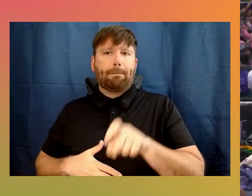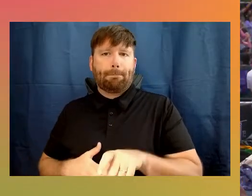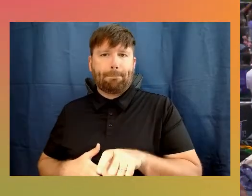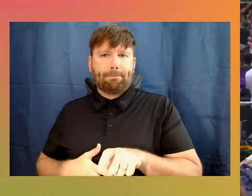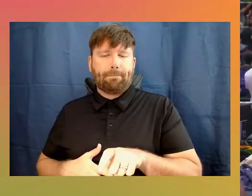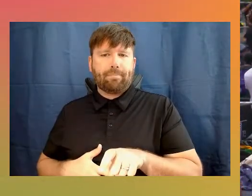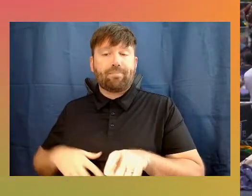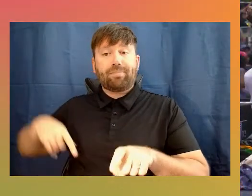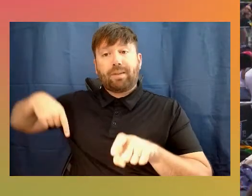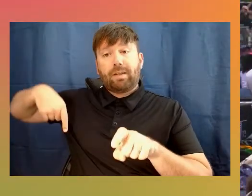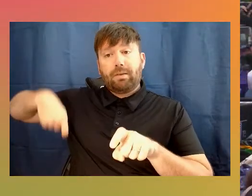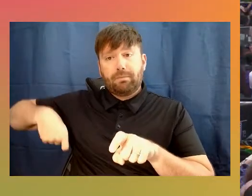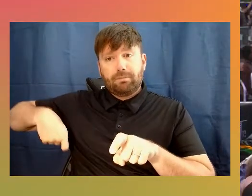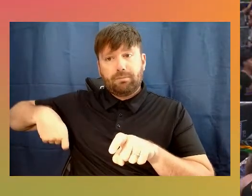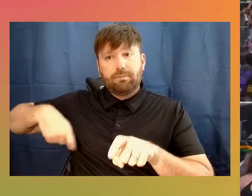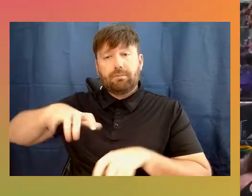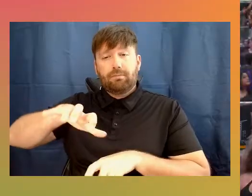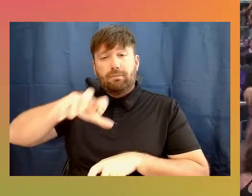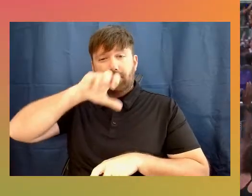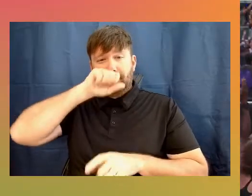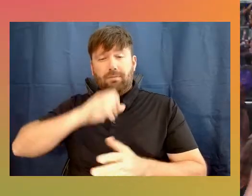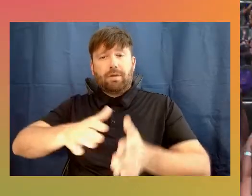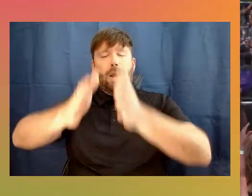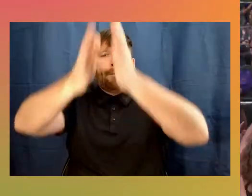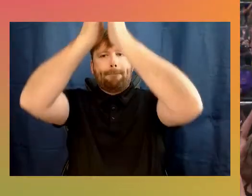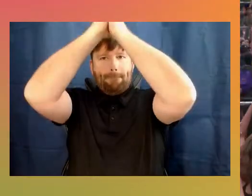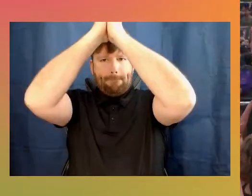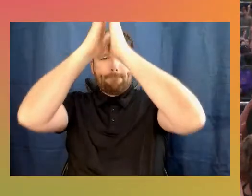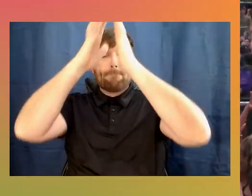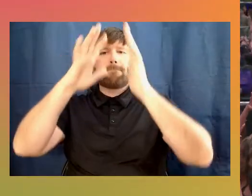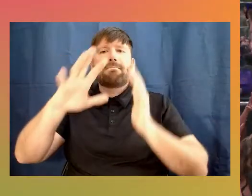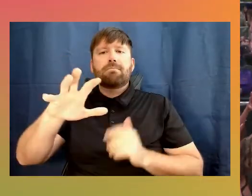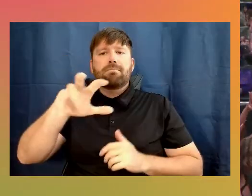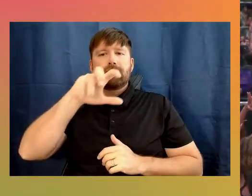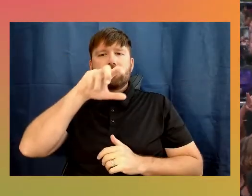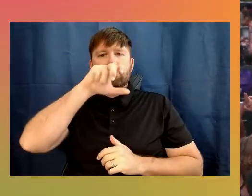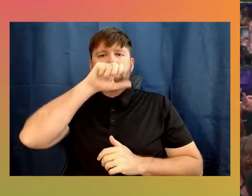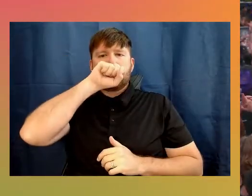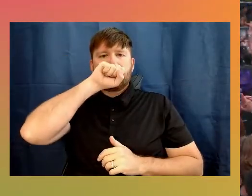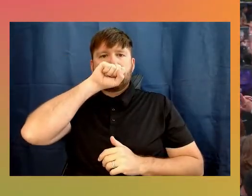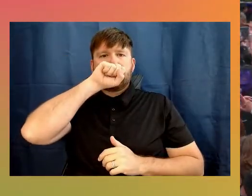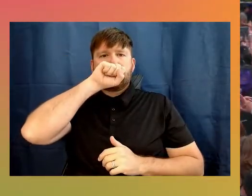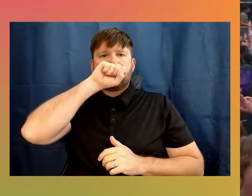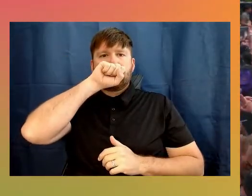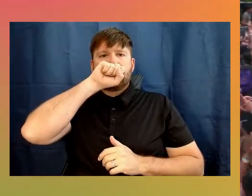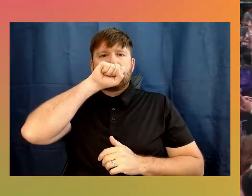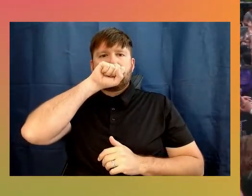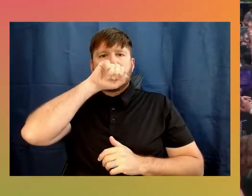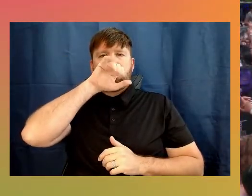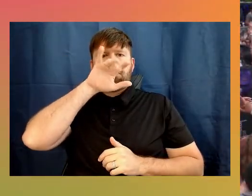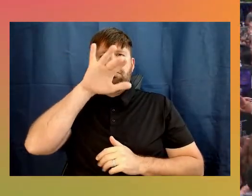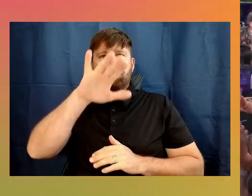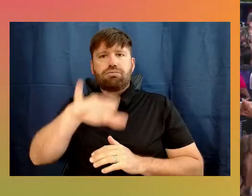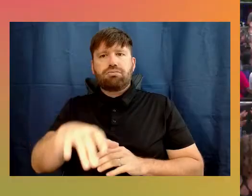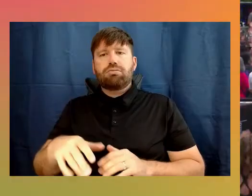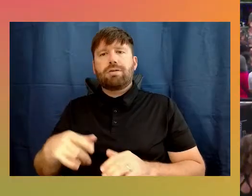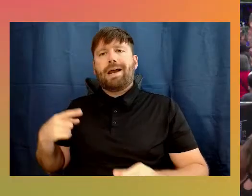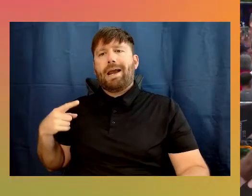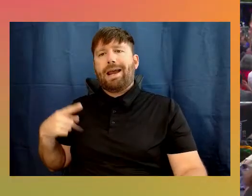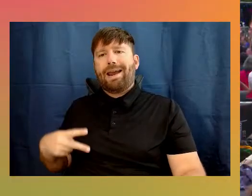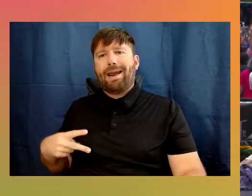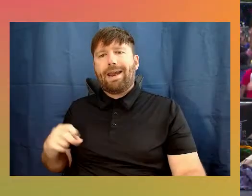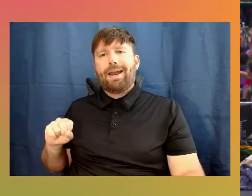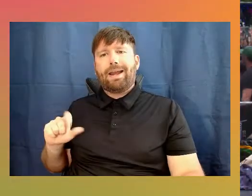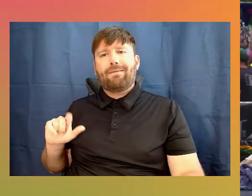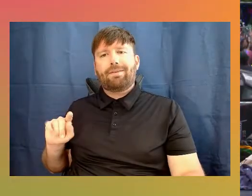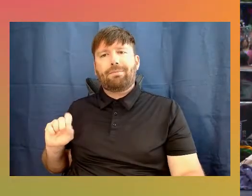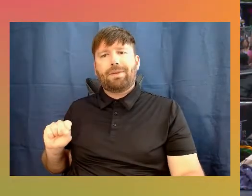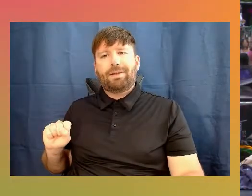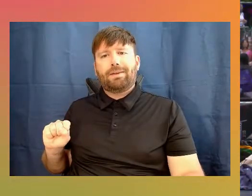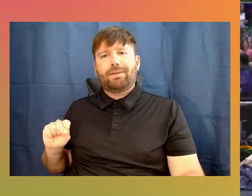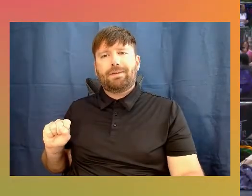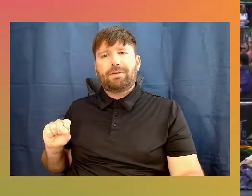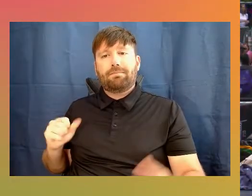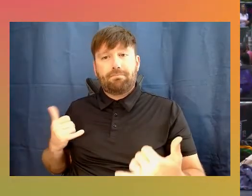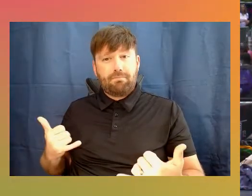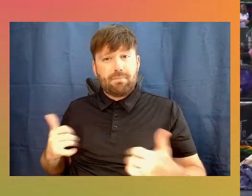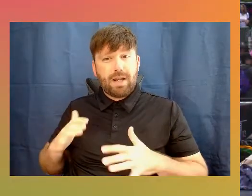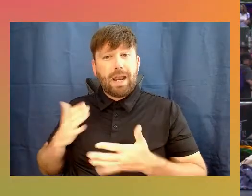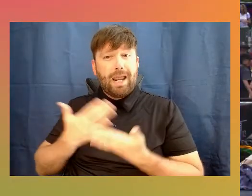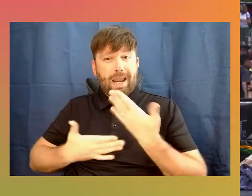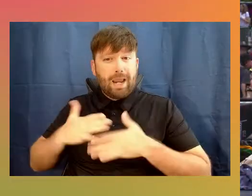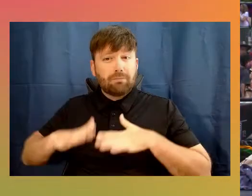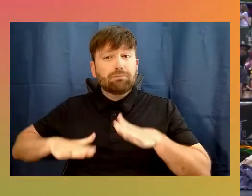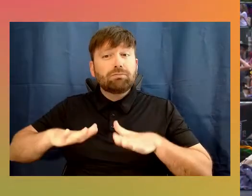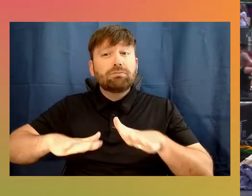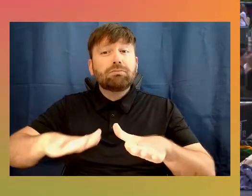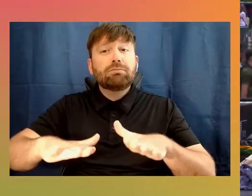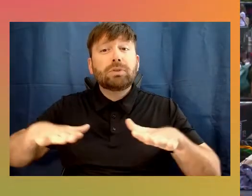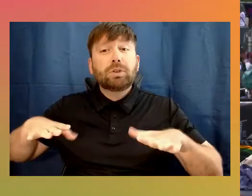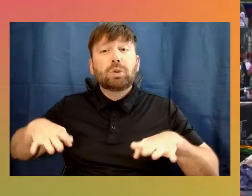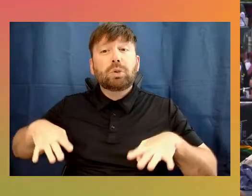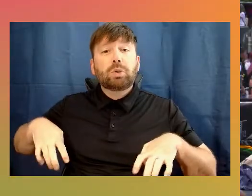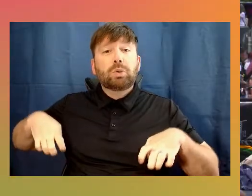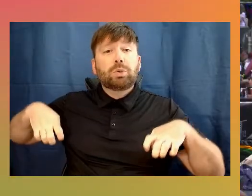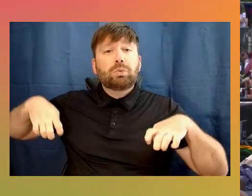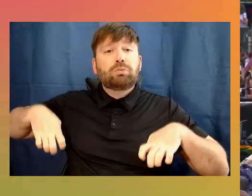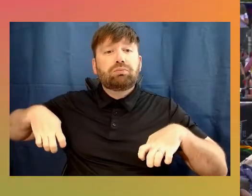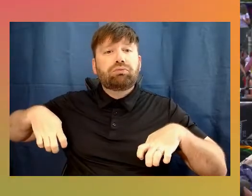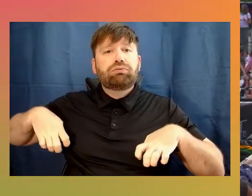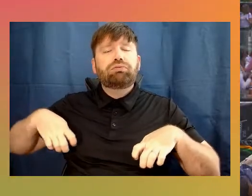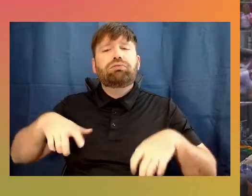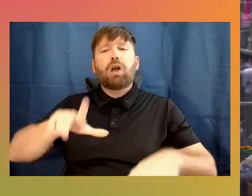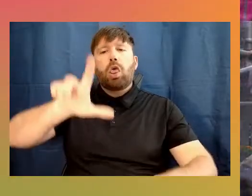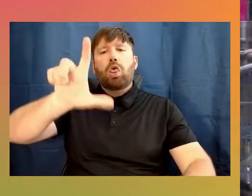STEPS UP, USE YOUR BELLY.